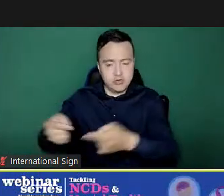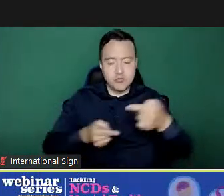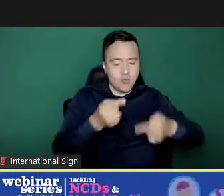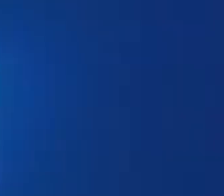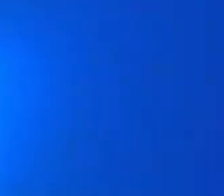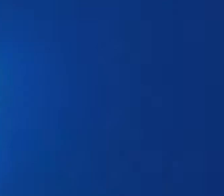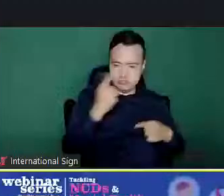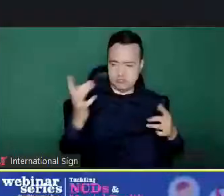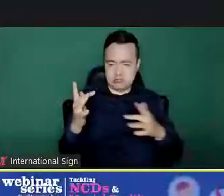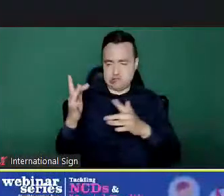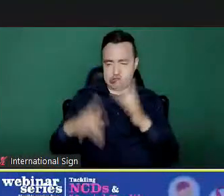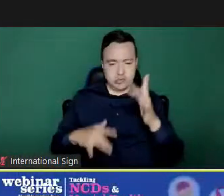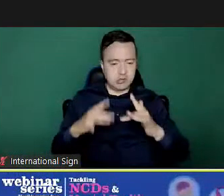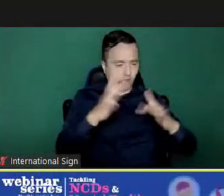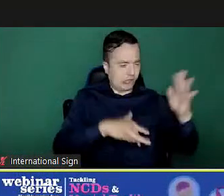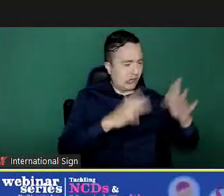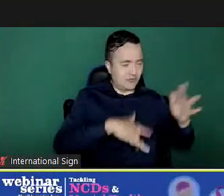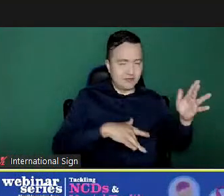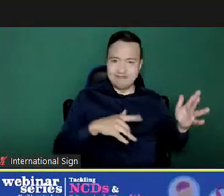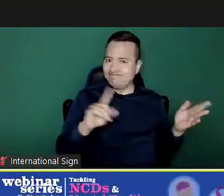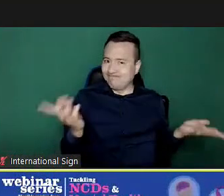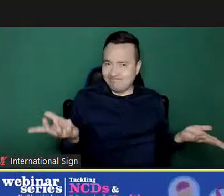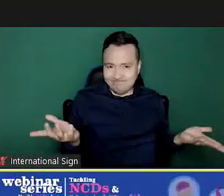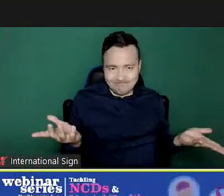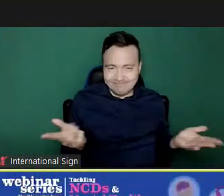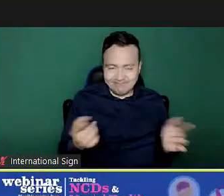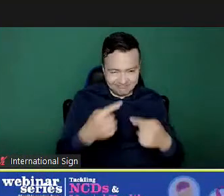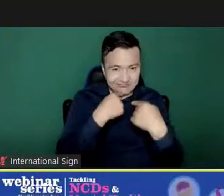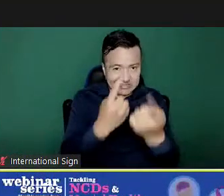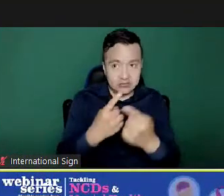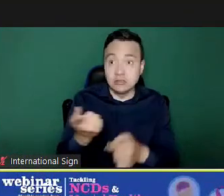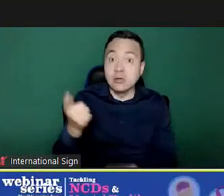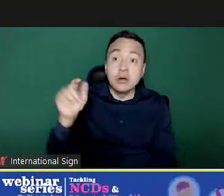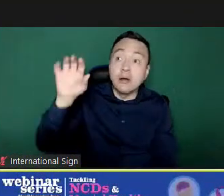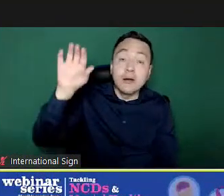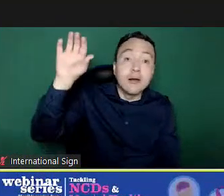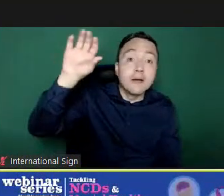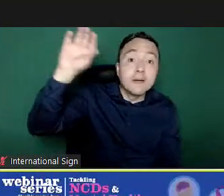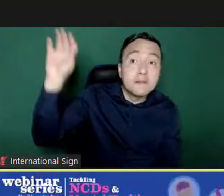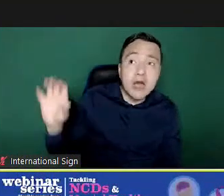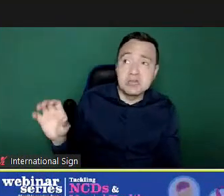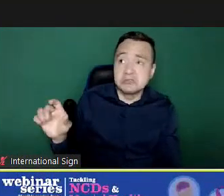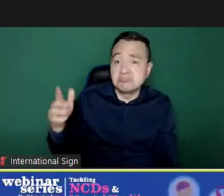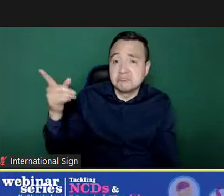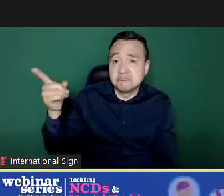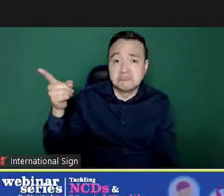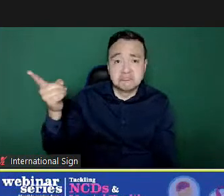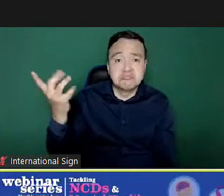for example, in a country where there is -- where they grow tobacco, and that's linked to high use of tobacco.